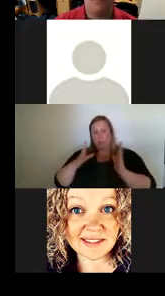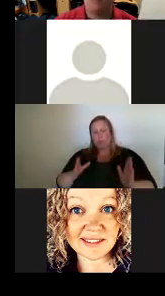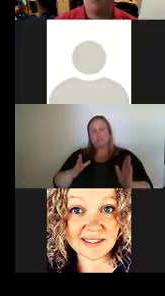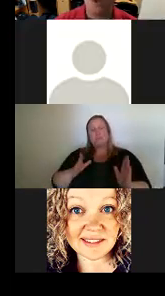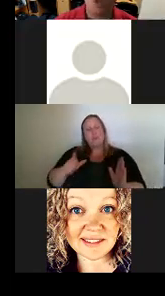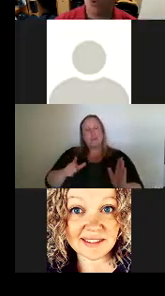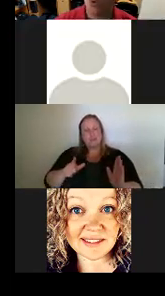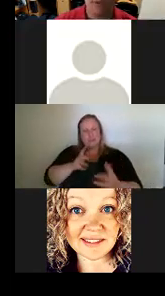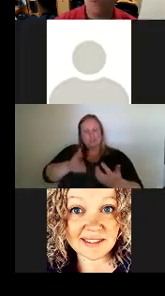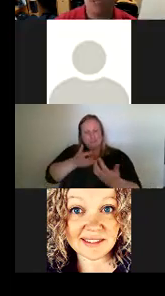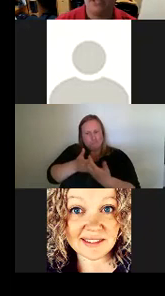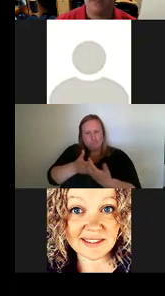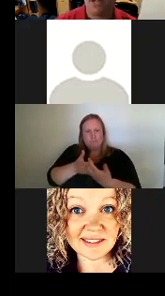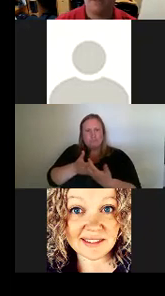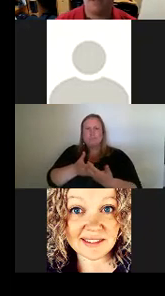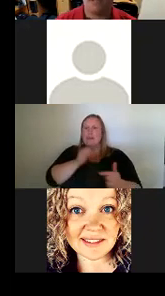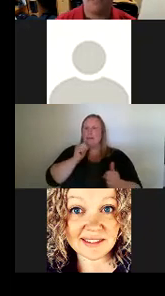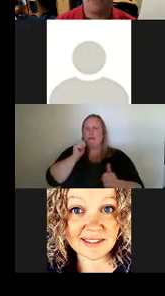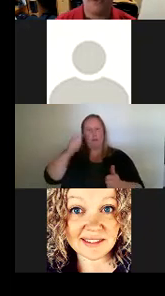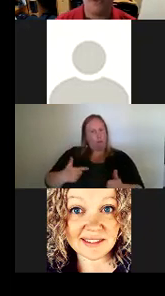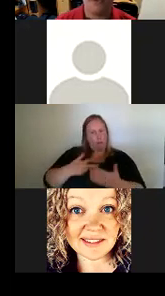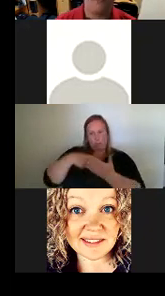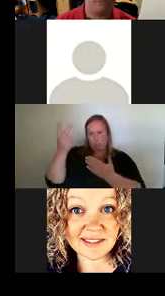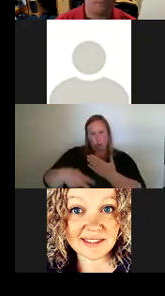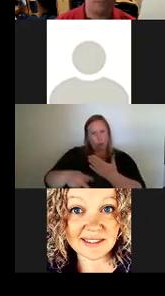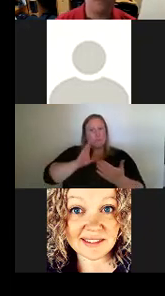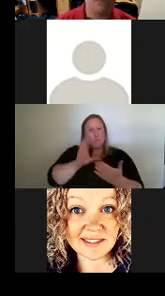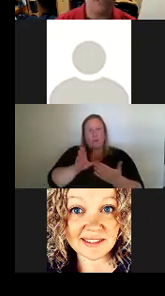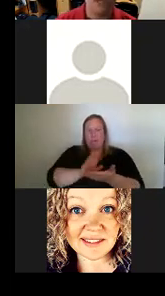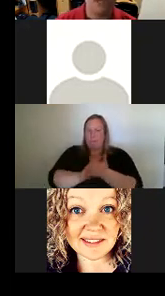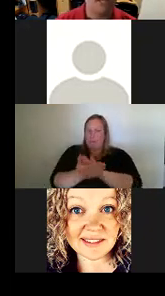NOT ALL PROGRAMS ARE ACCESSIBLE OUT OF THE BOX WITH SCREEN READERS.